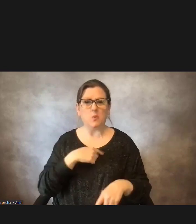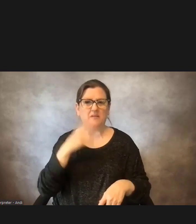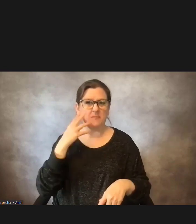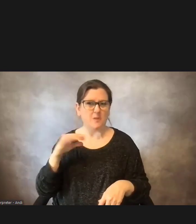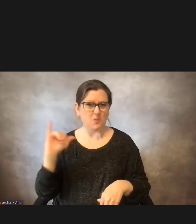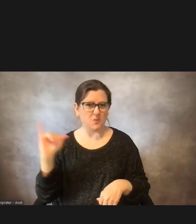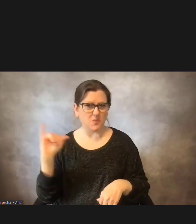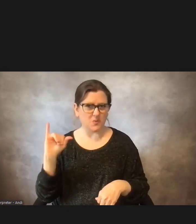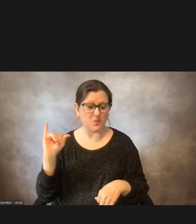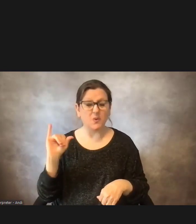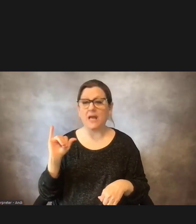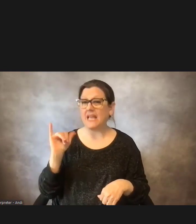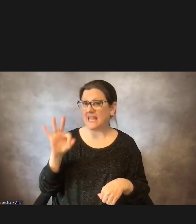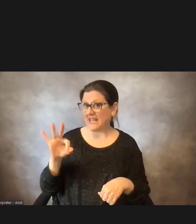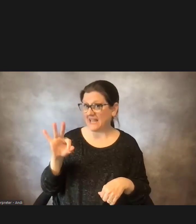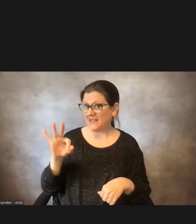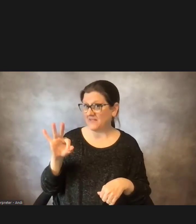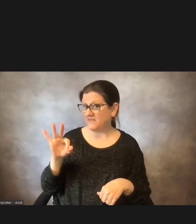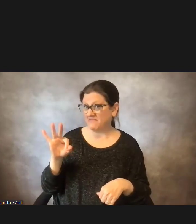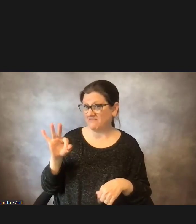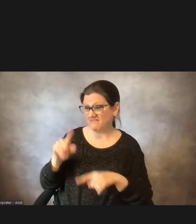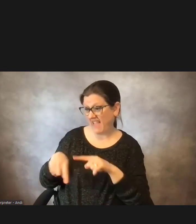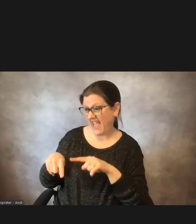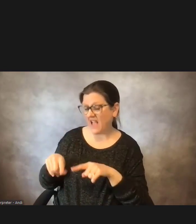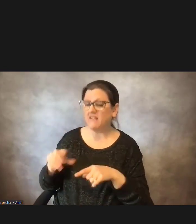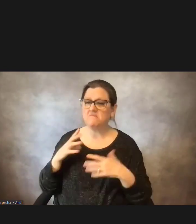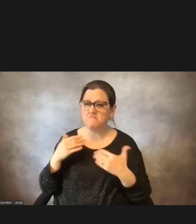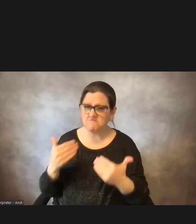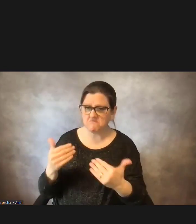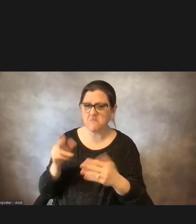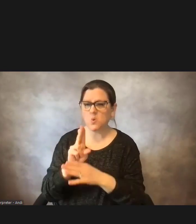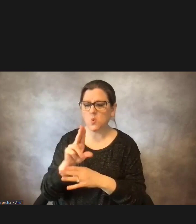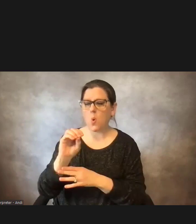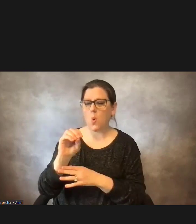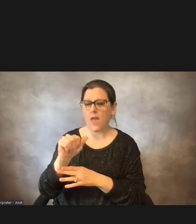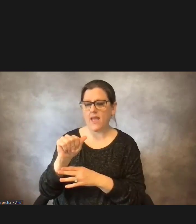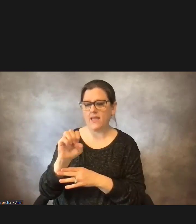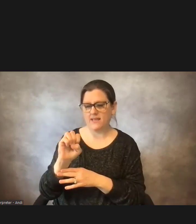So, in those instances, OAE screenings are the preferred